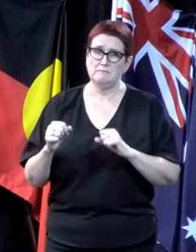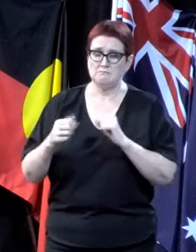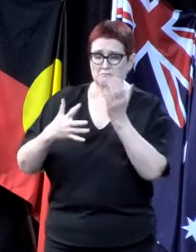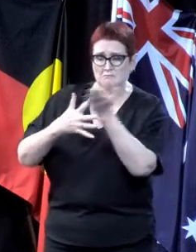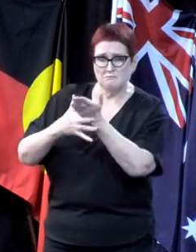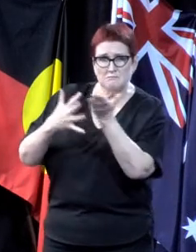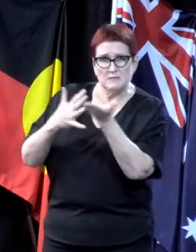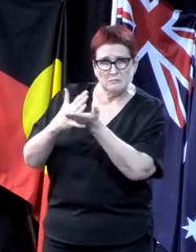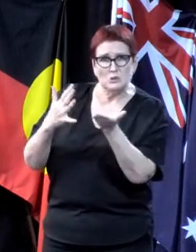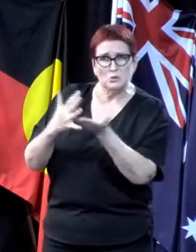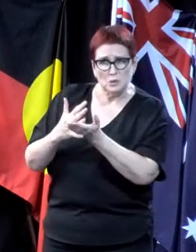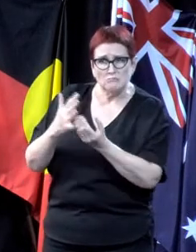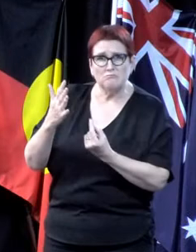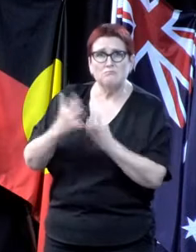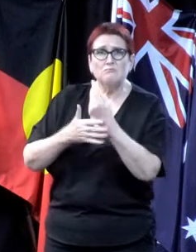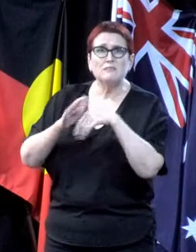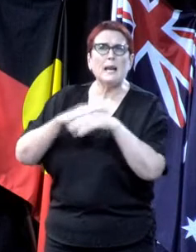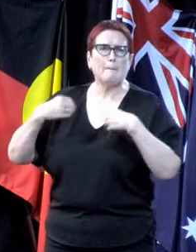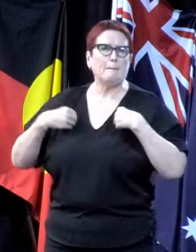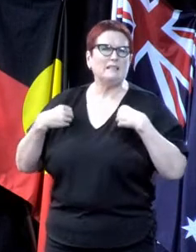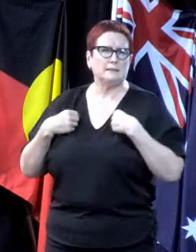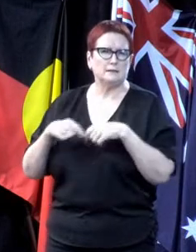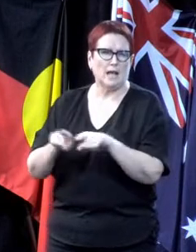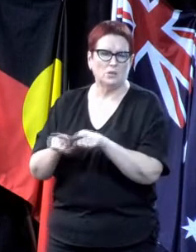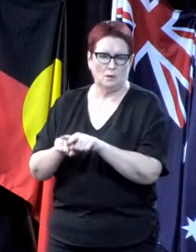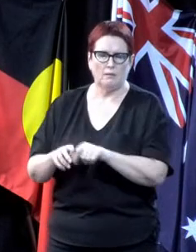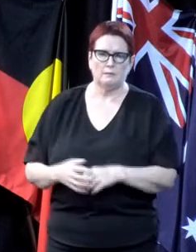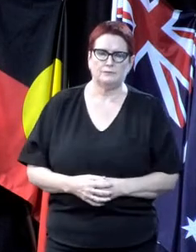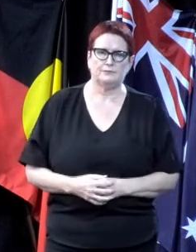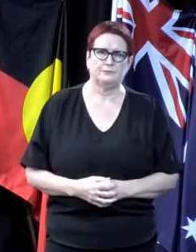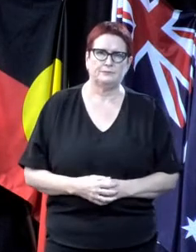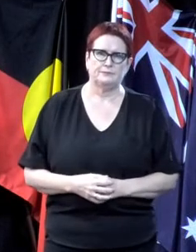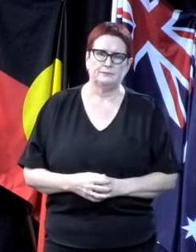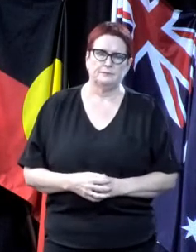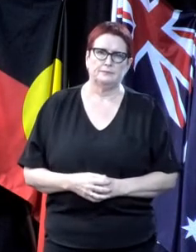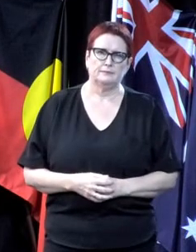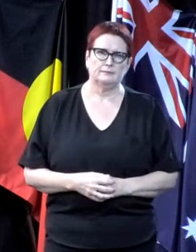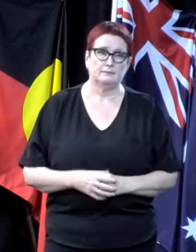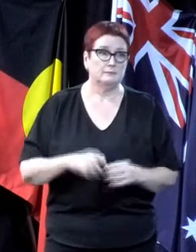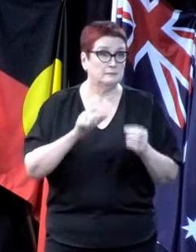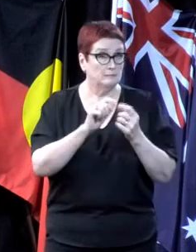in the corporate world as well. DR MELLIFONT: Yes. You have a Bachelor of Education from James Cook University?